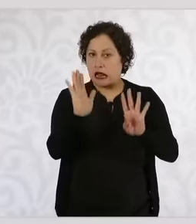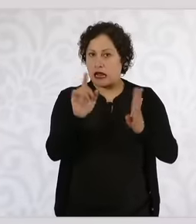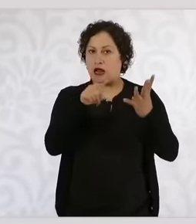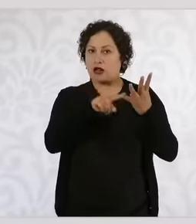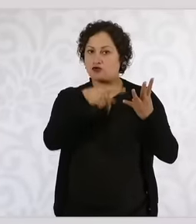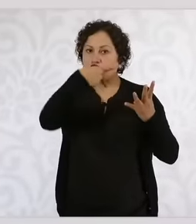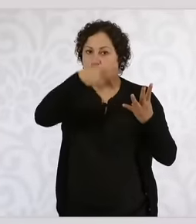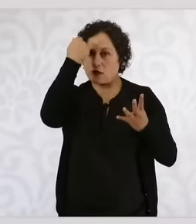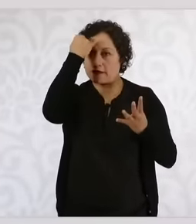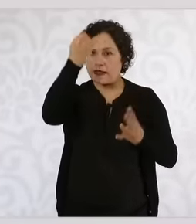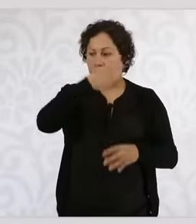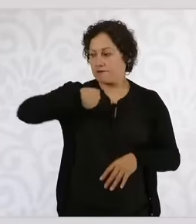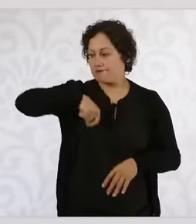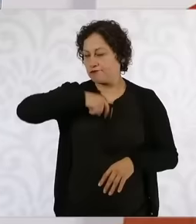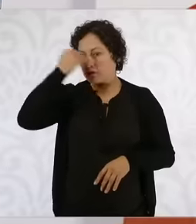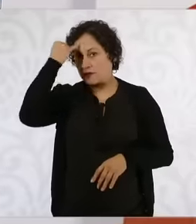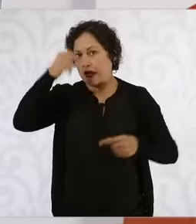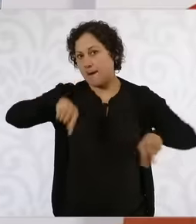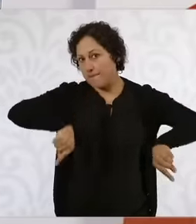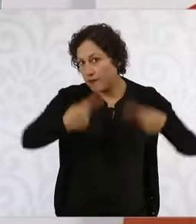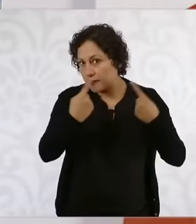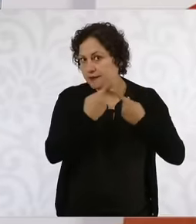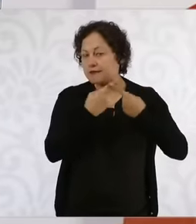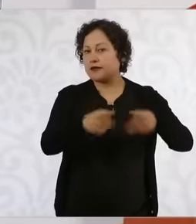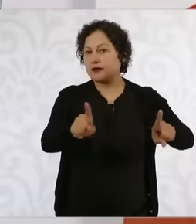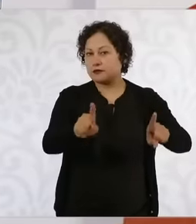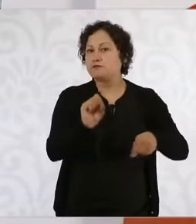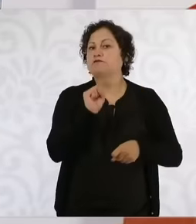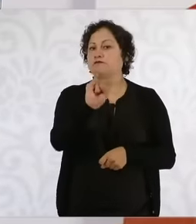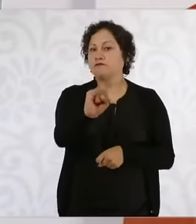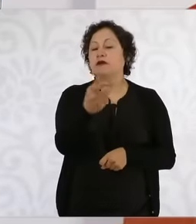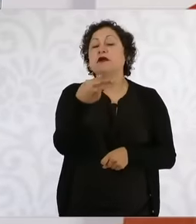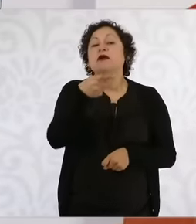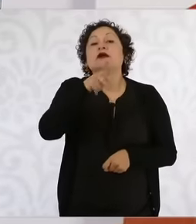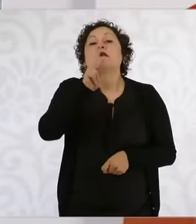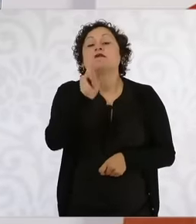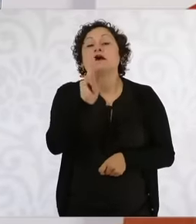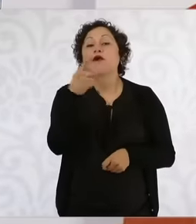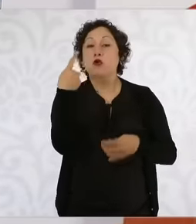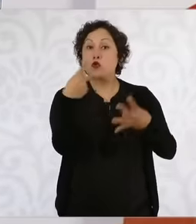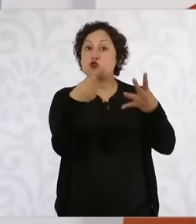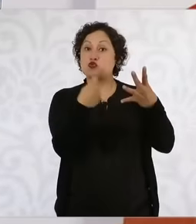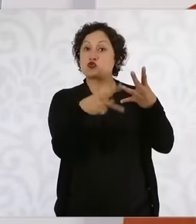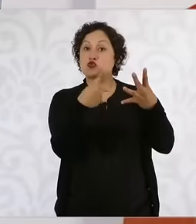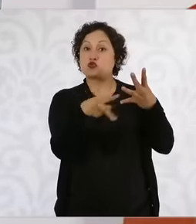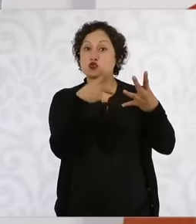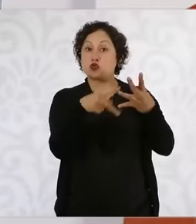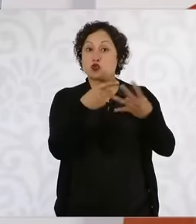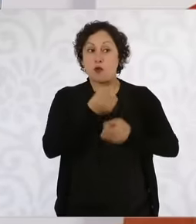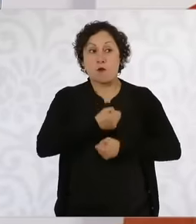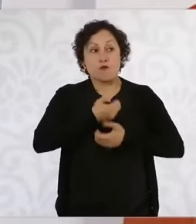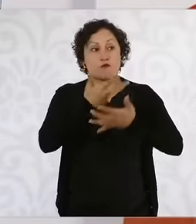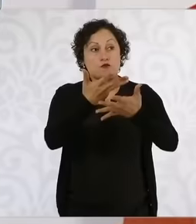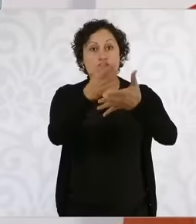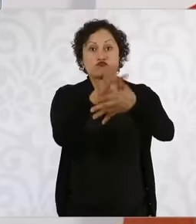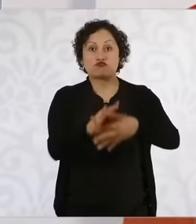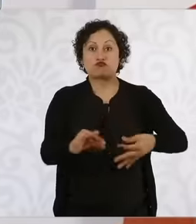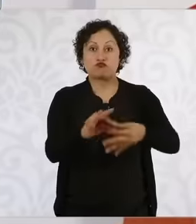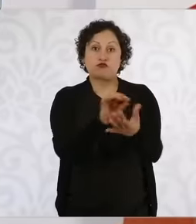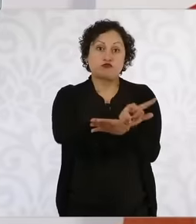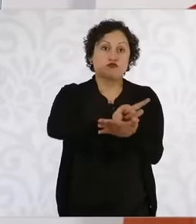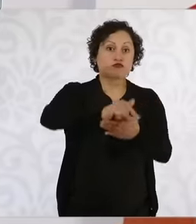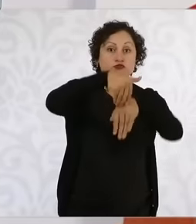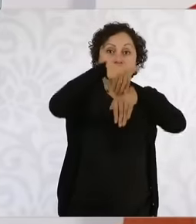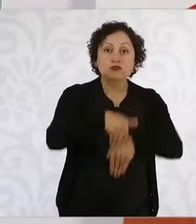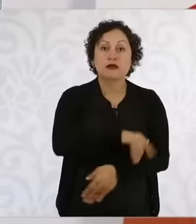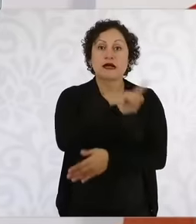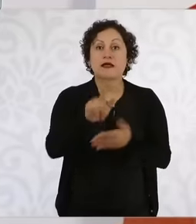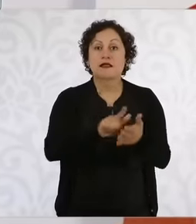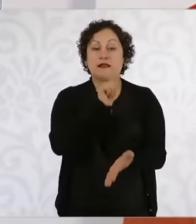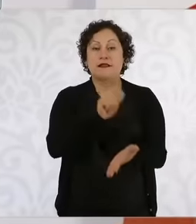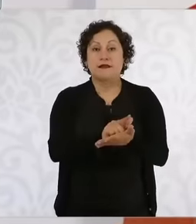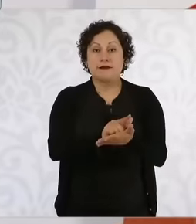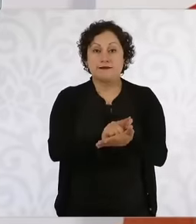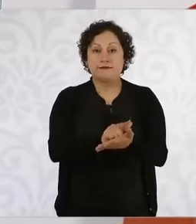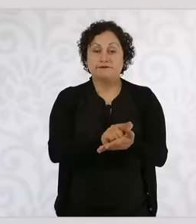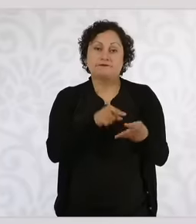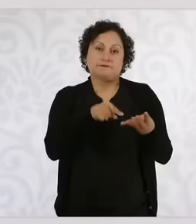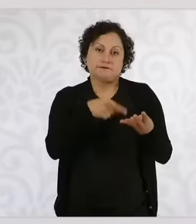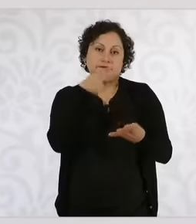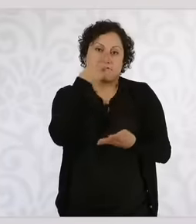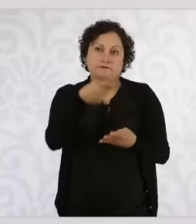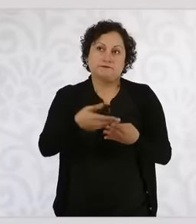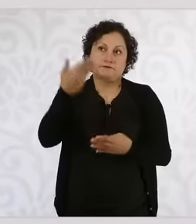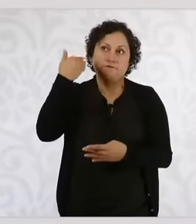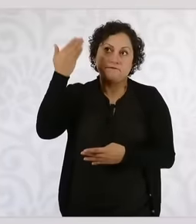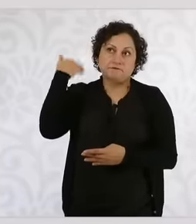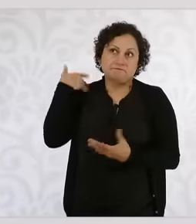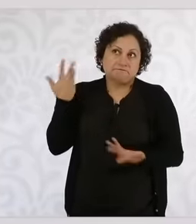case his presentation is clear and yes I've already done it before, for now I'm going to be against it